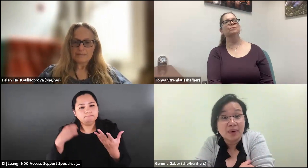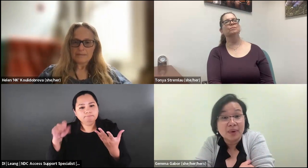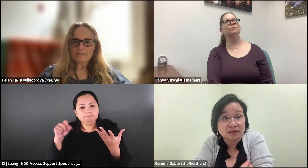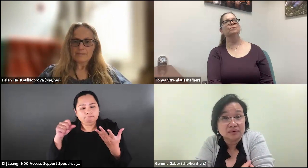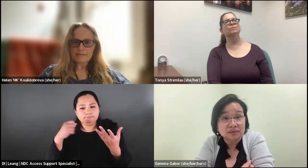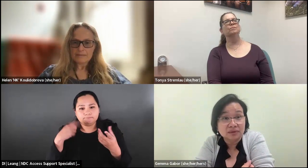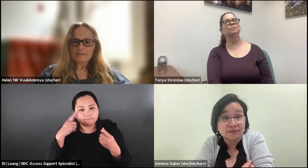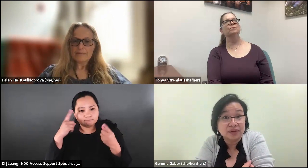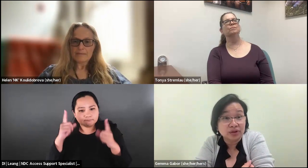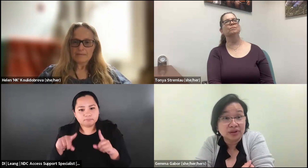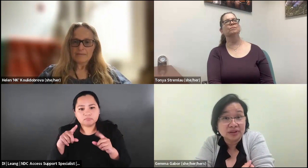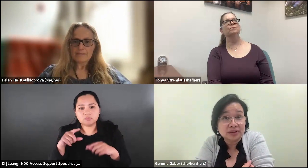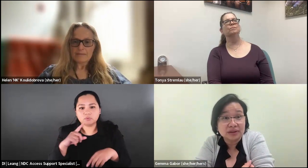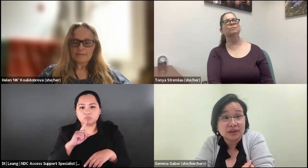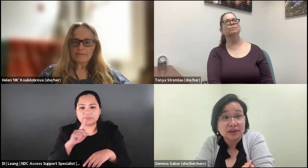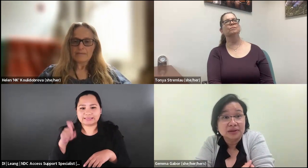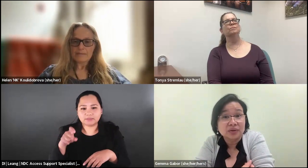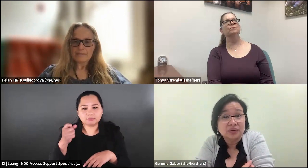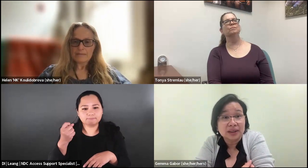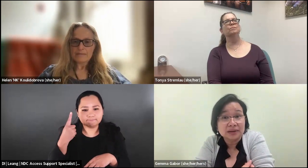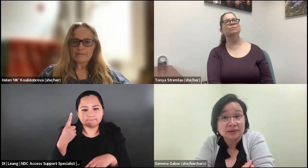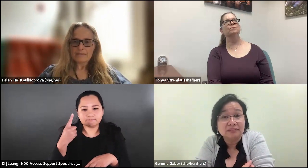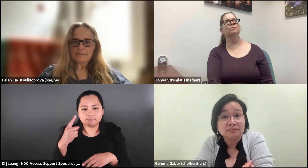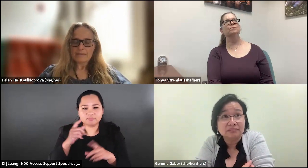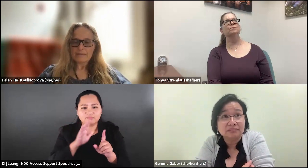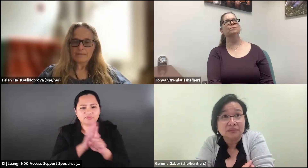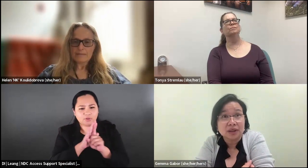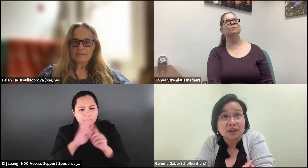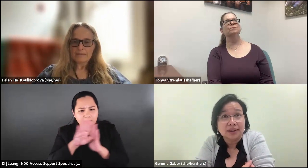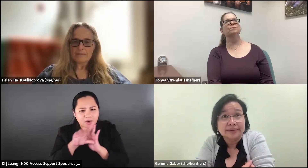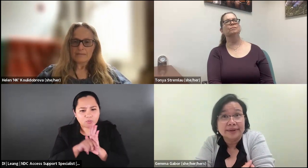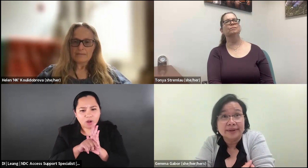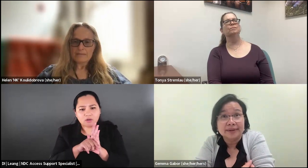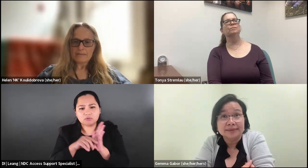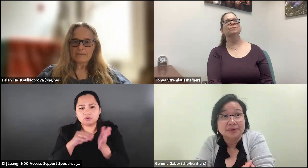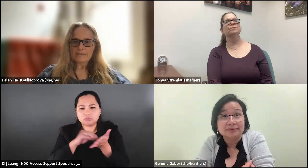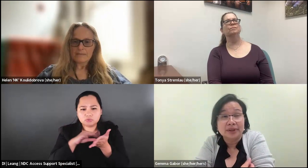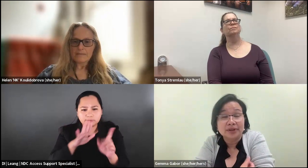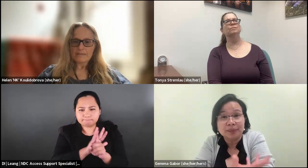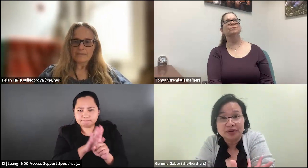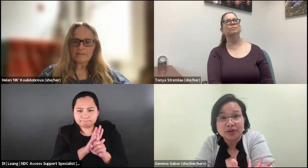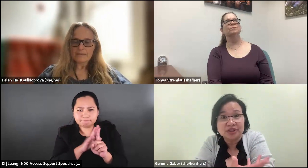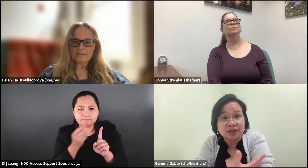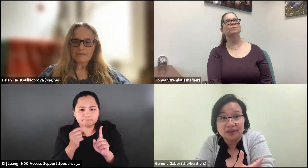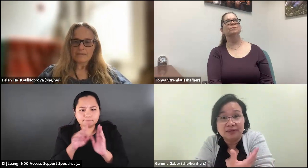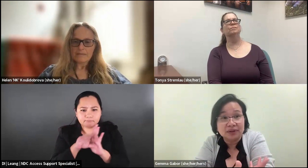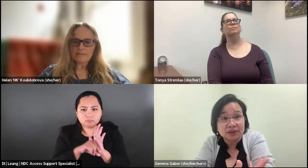the background of the learners, so that the interpreters, even